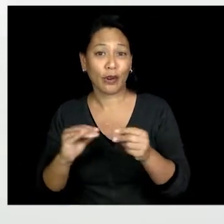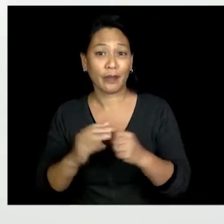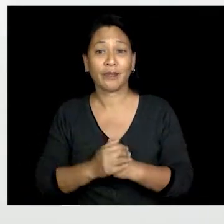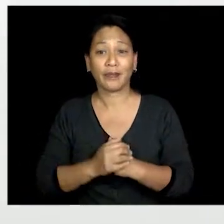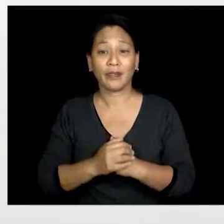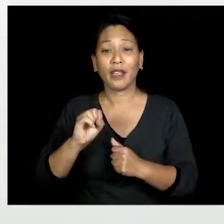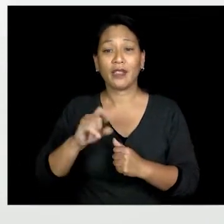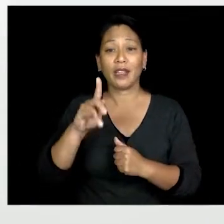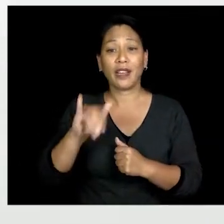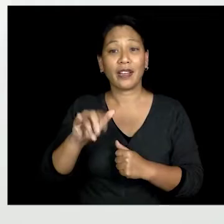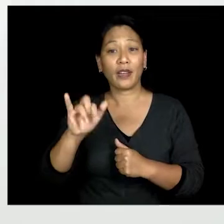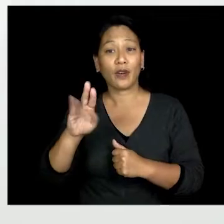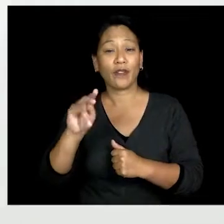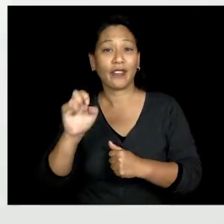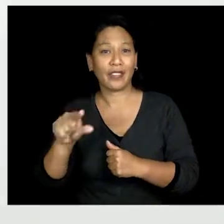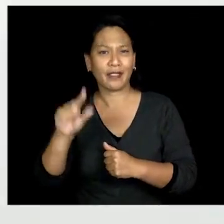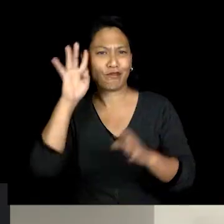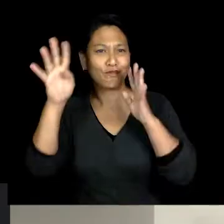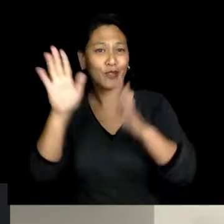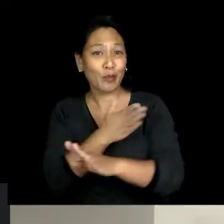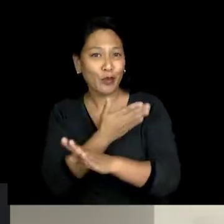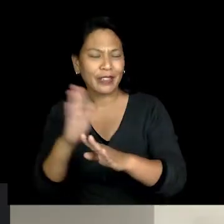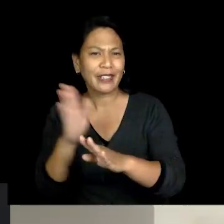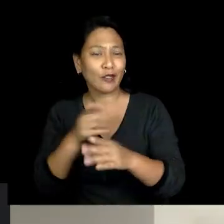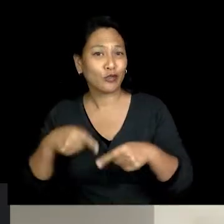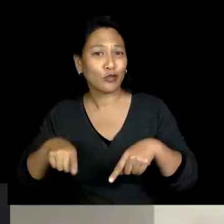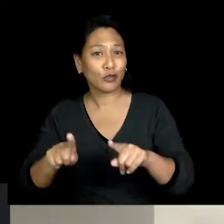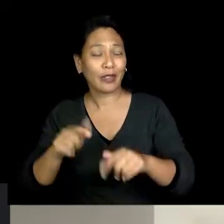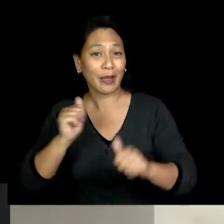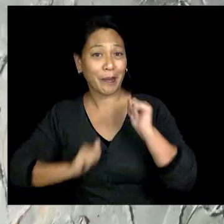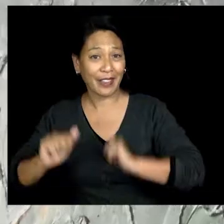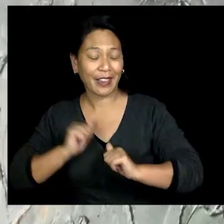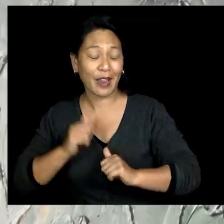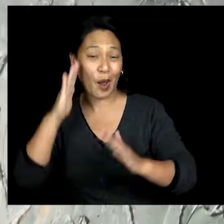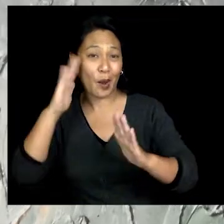Scotty Irving provides live through-composed soundtrack for the play. We hope you get to enjoy it.